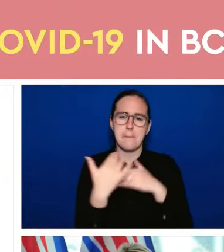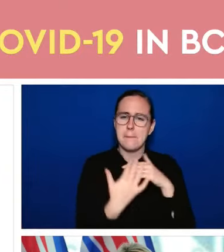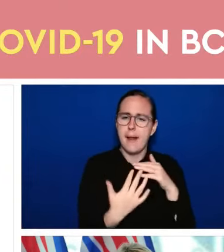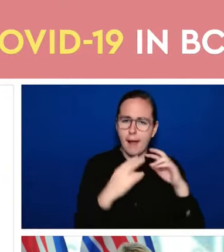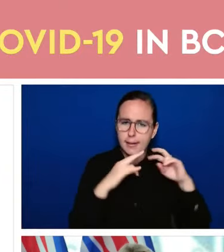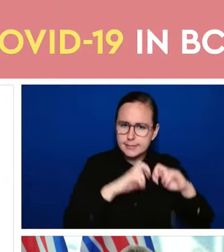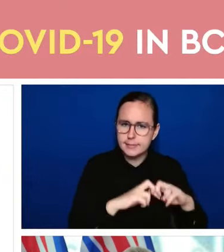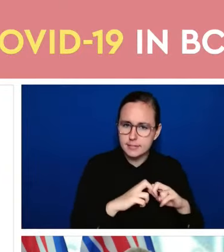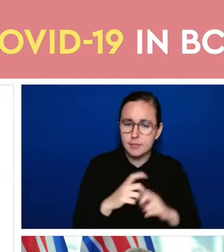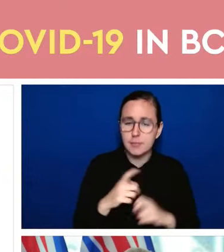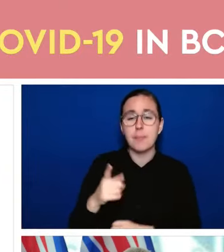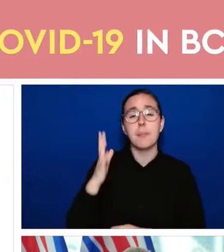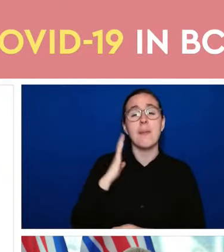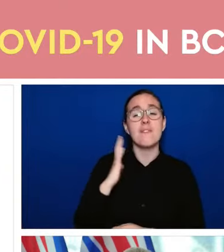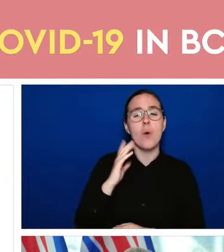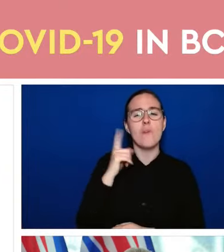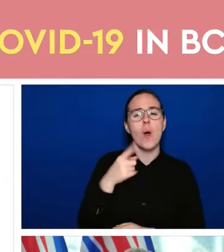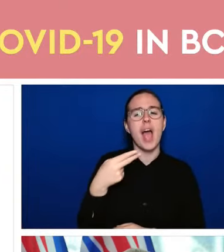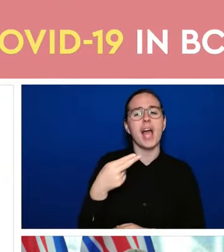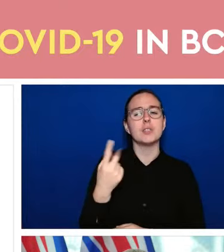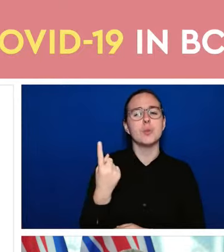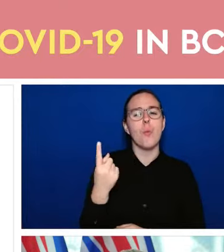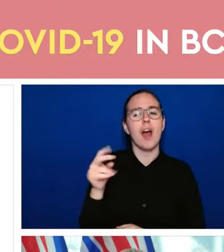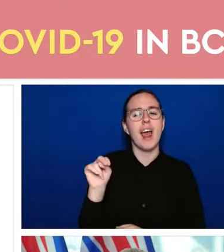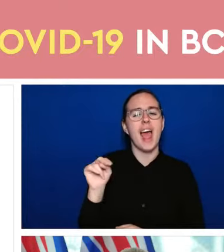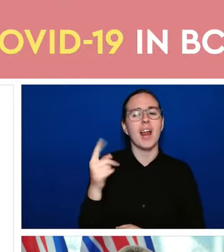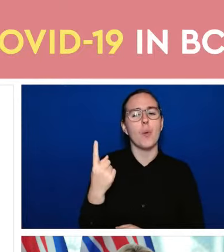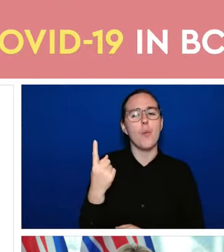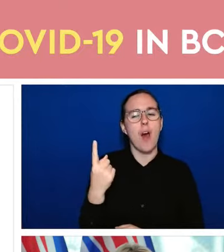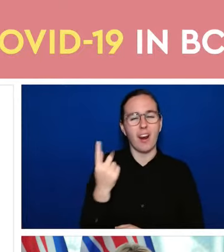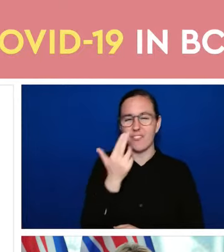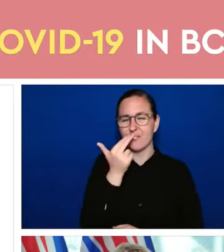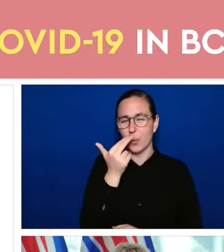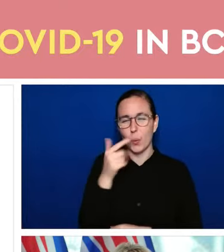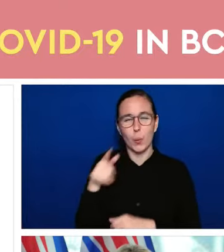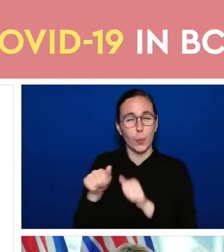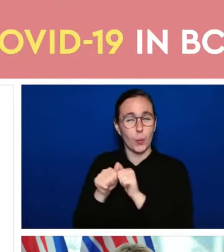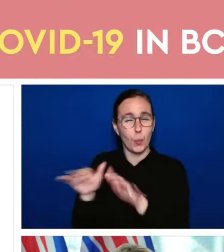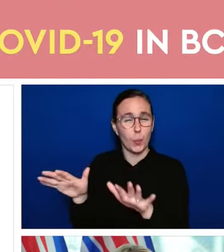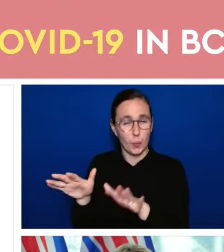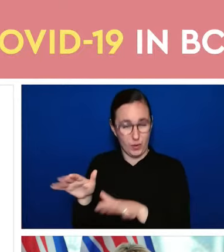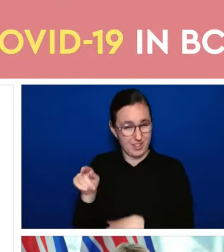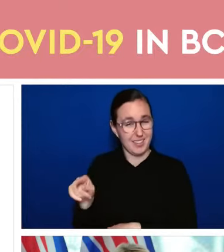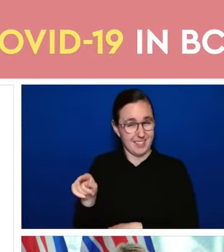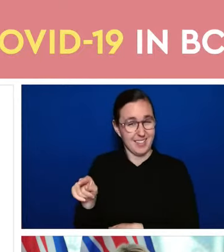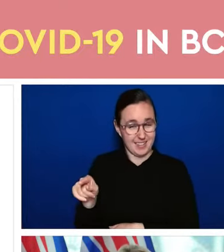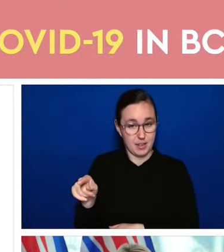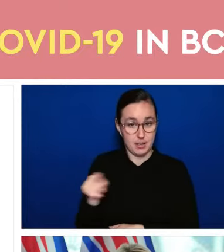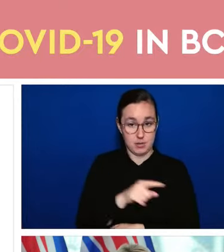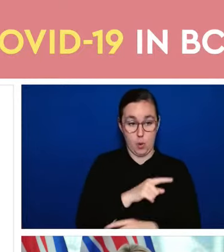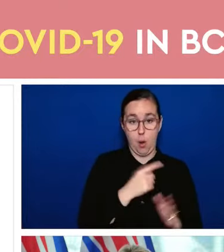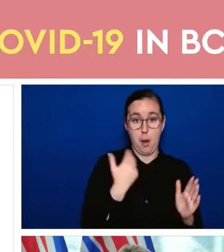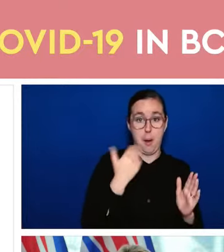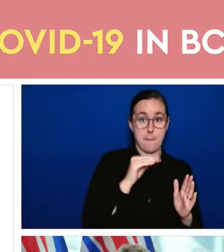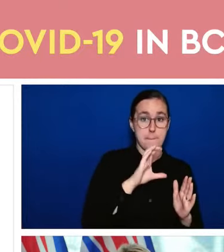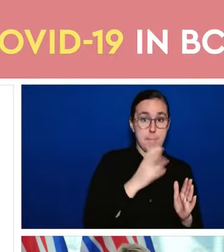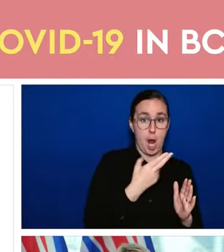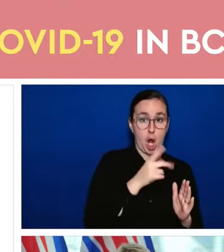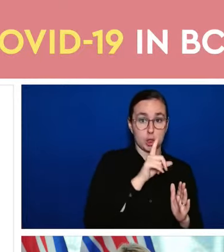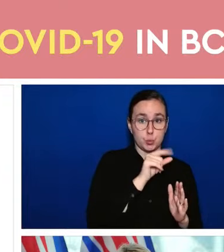pandemic and since the beginning of invertebrate U. twenty we use